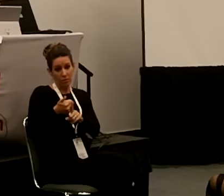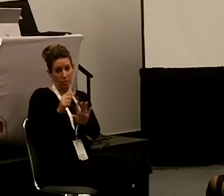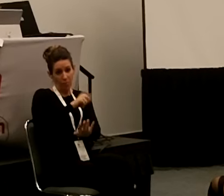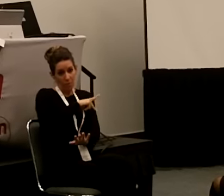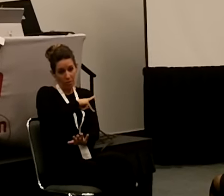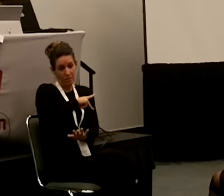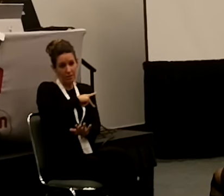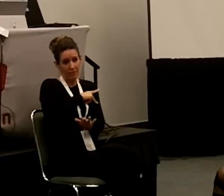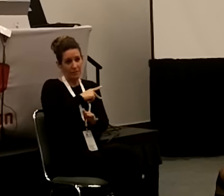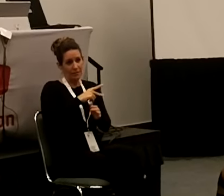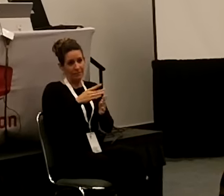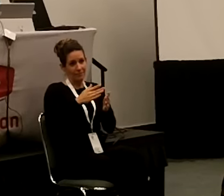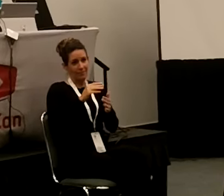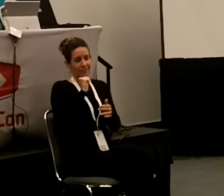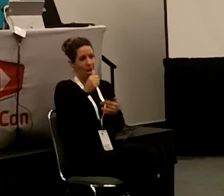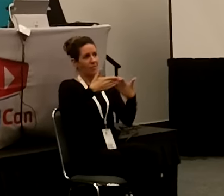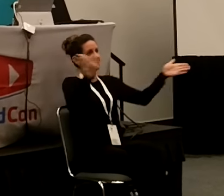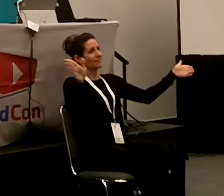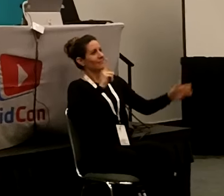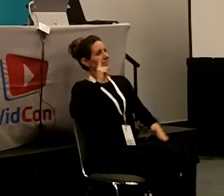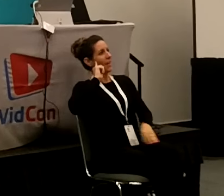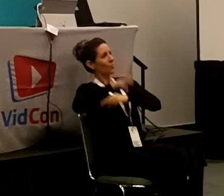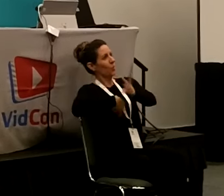as opposed to the nation of deaf people.